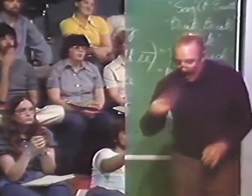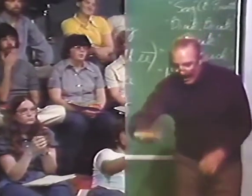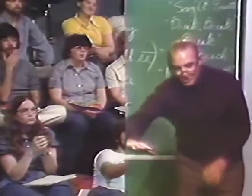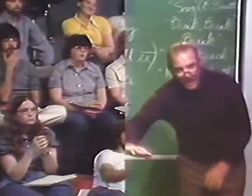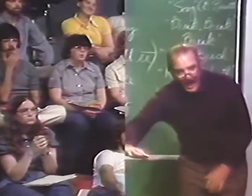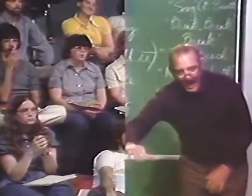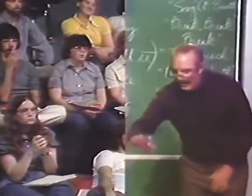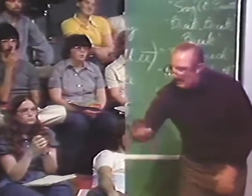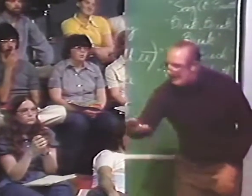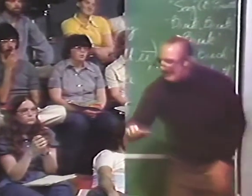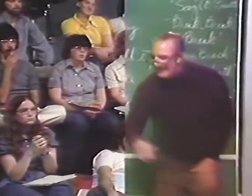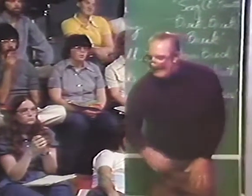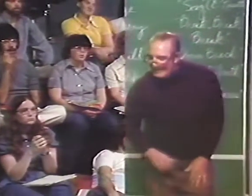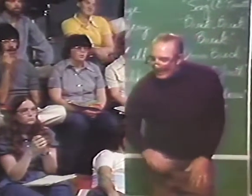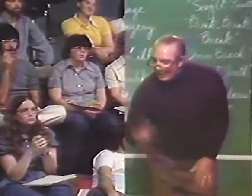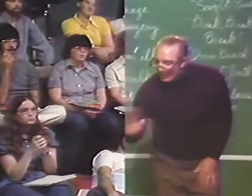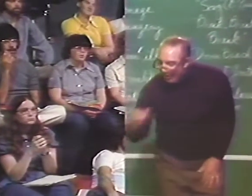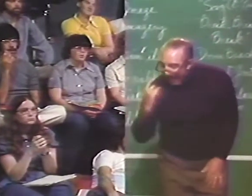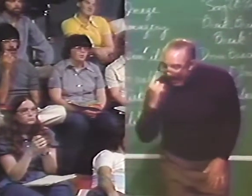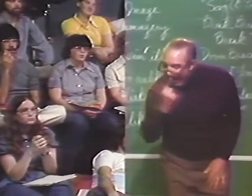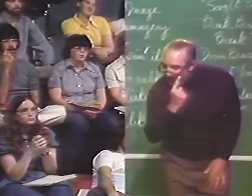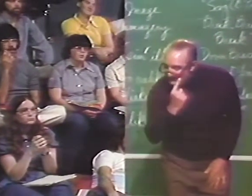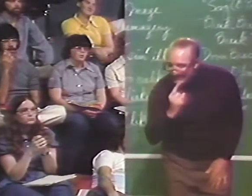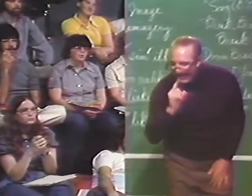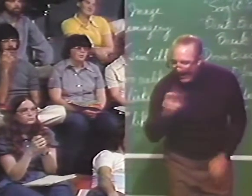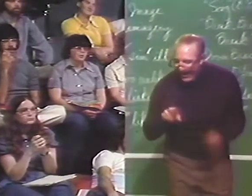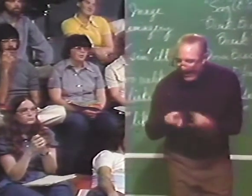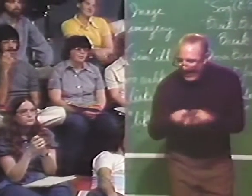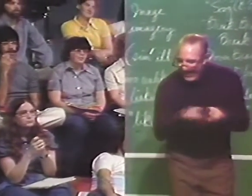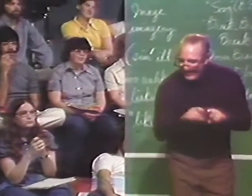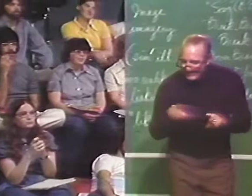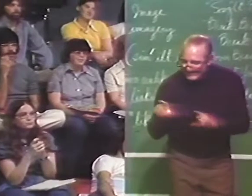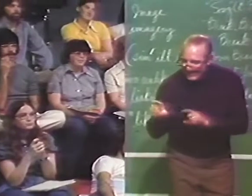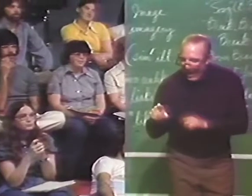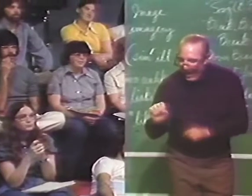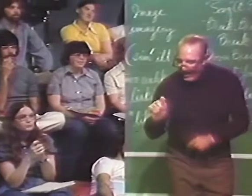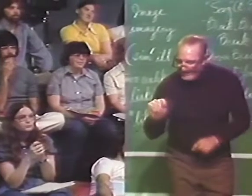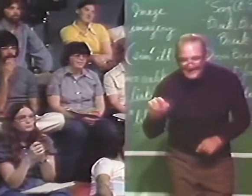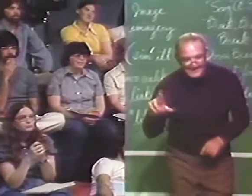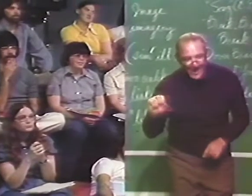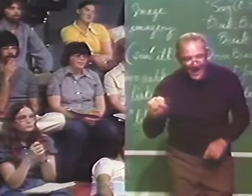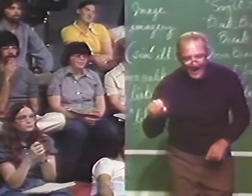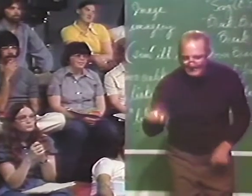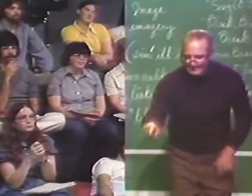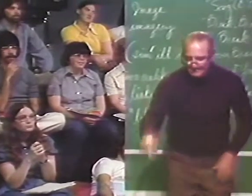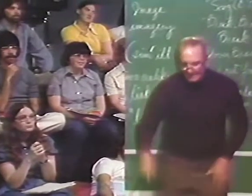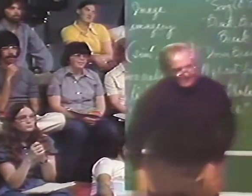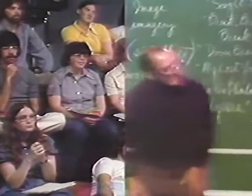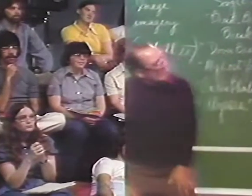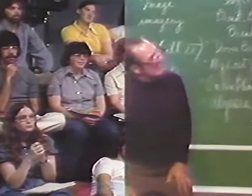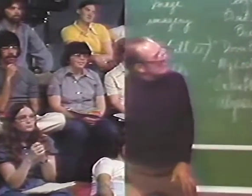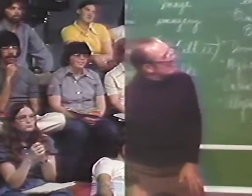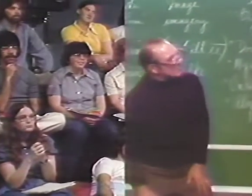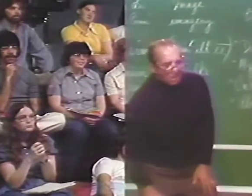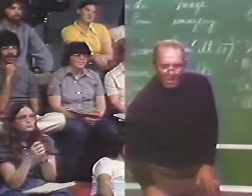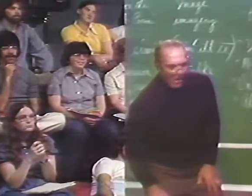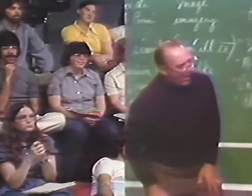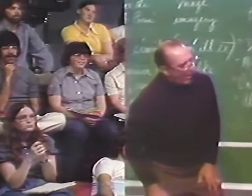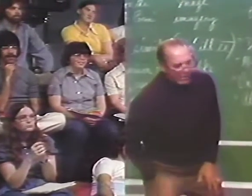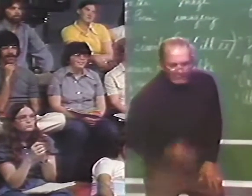AND IF YOU TELL A CHILD, "YOUR EYES ARE LIKE STARS."